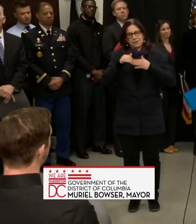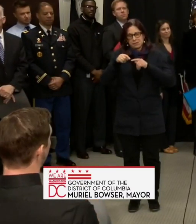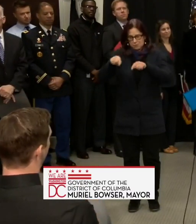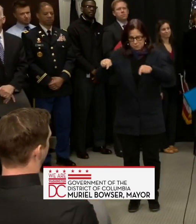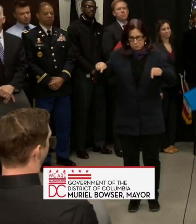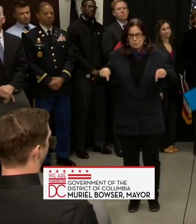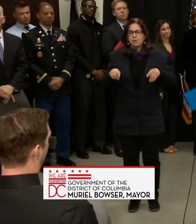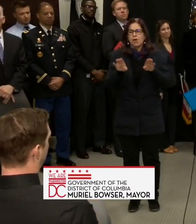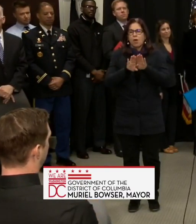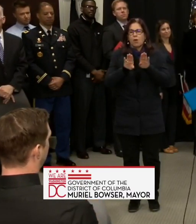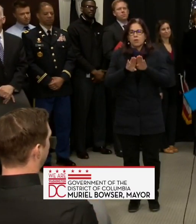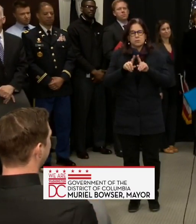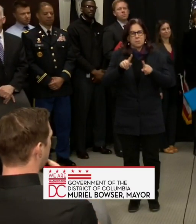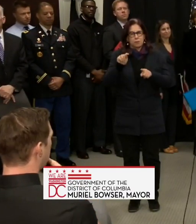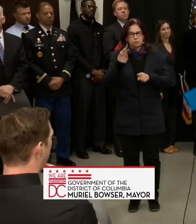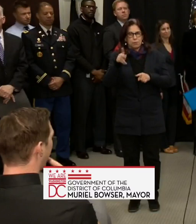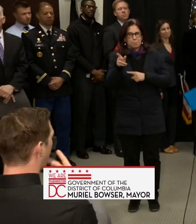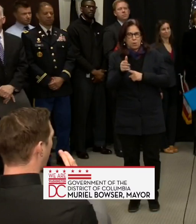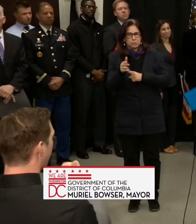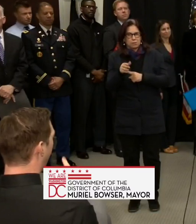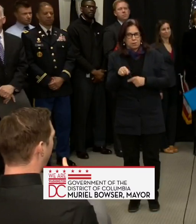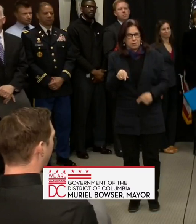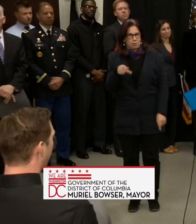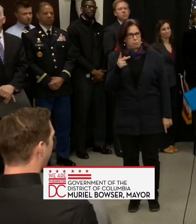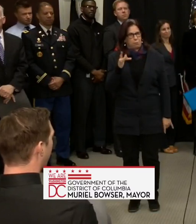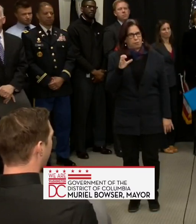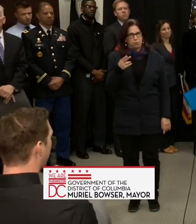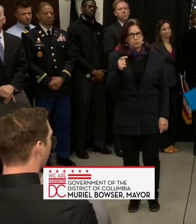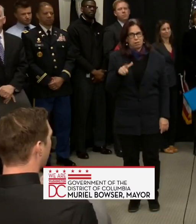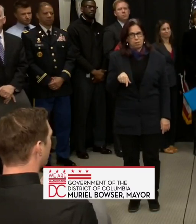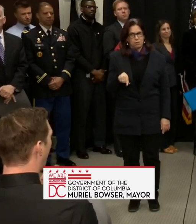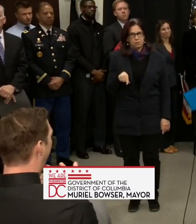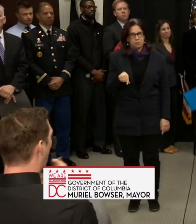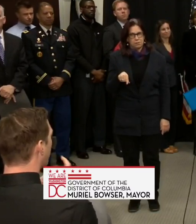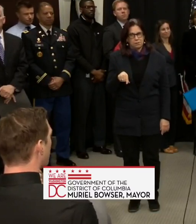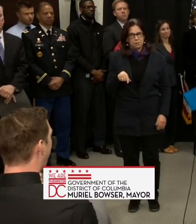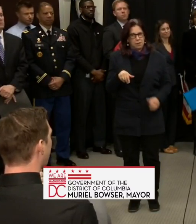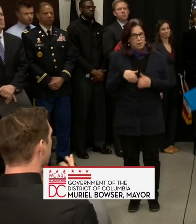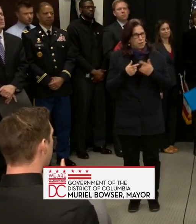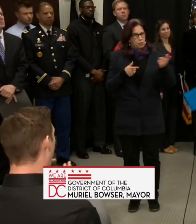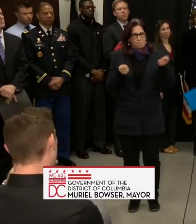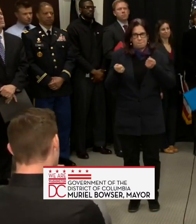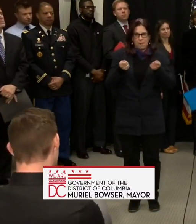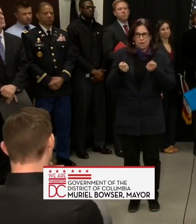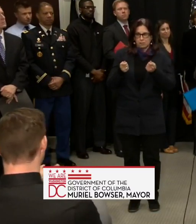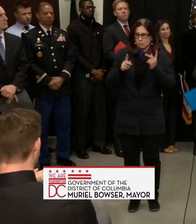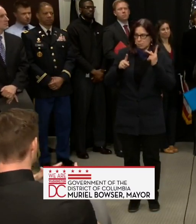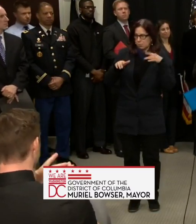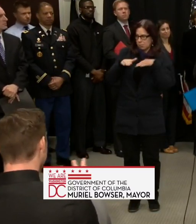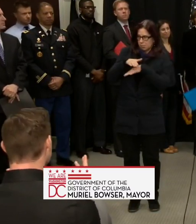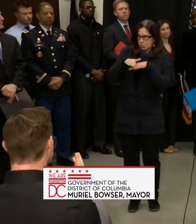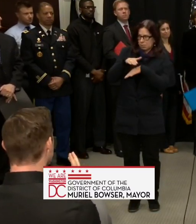PUBLIC HOTEL. HOW WILL YOU MANAGE CROWDS IN AND OUT OF THE HOTEL? >> MAYOR: ON JANUARY 20TH? FOR THAT AND THE DAYS LEADING UP?